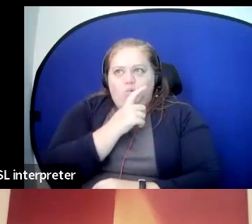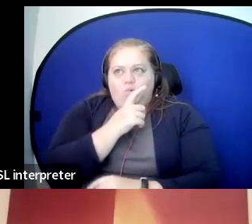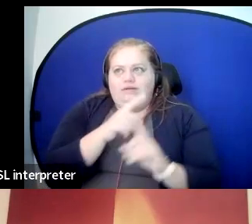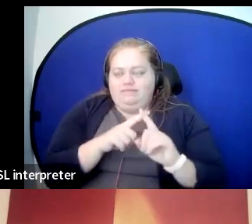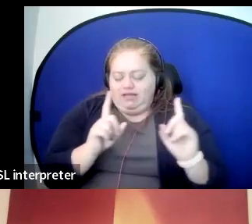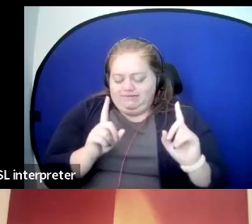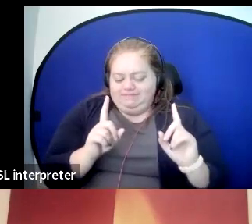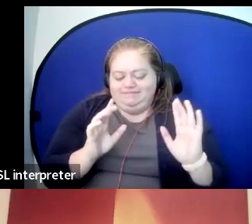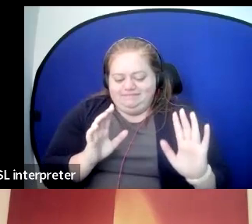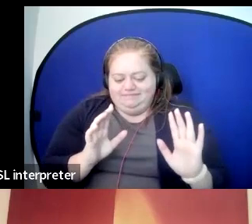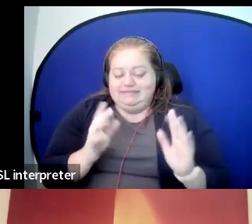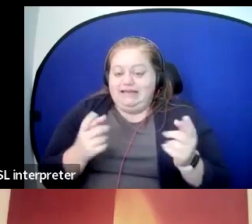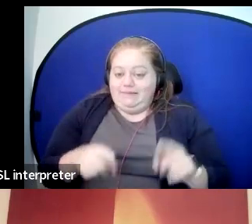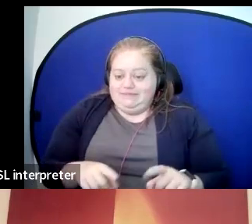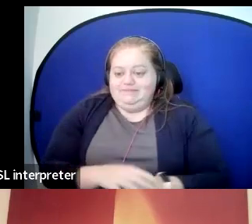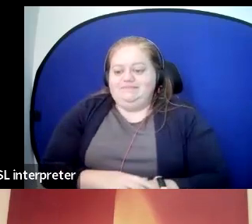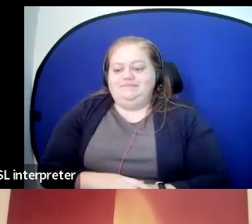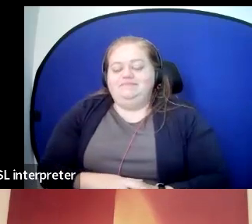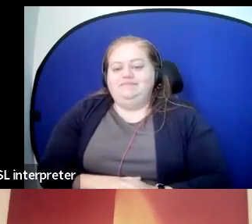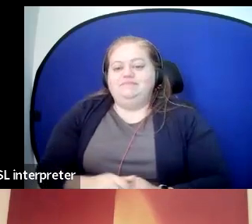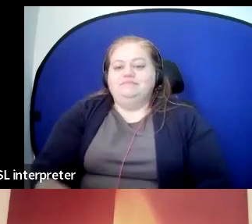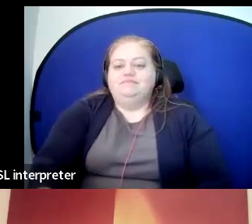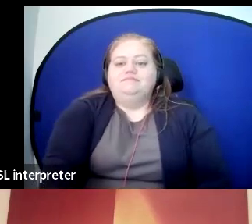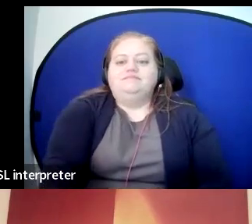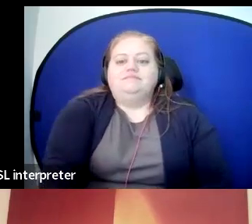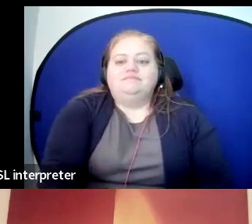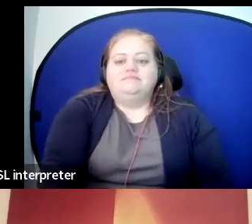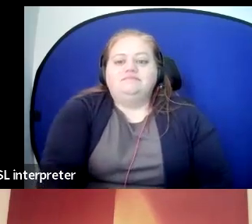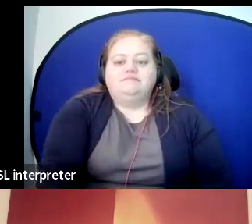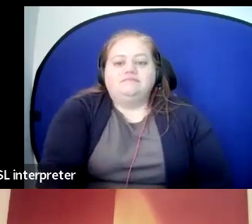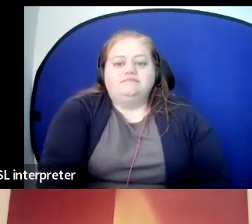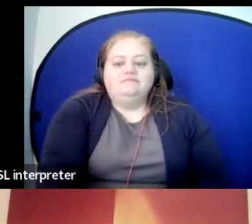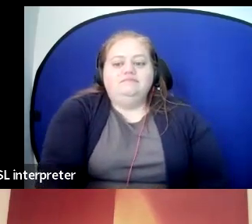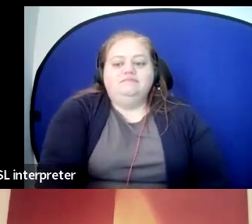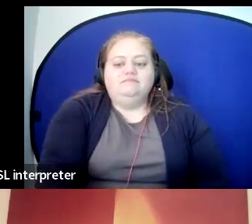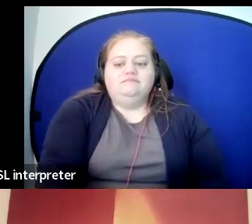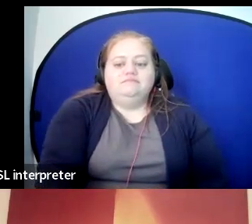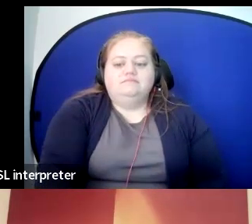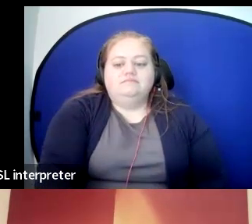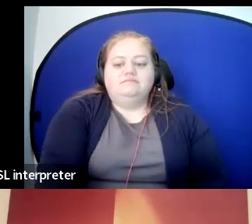and one huge problem is that AI is now actually